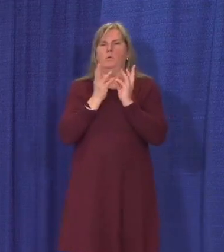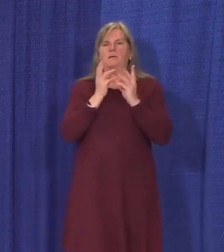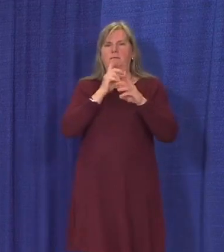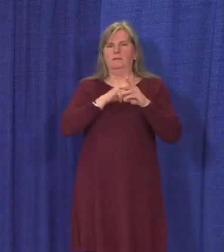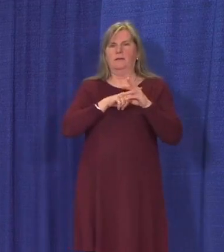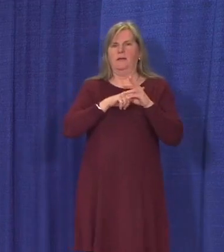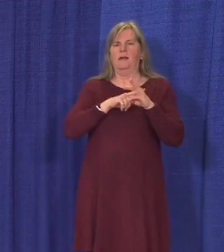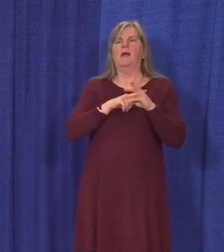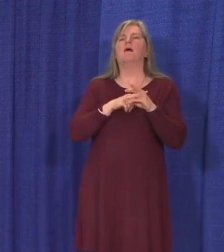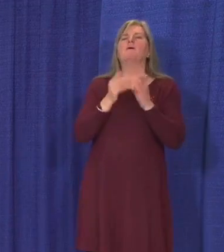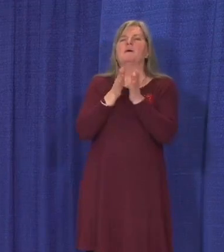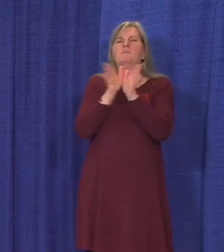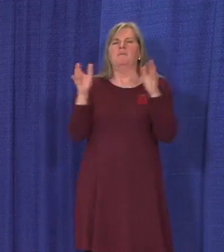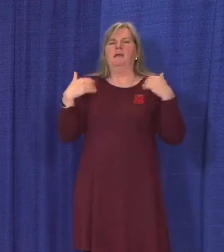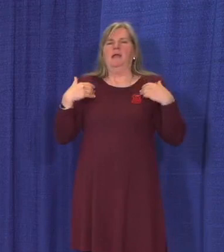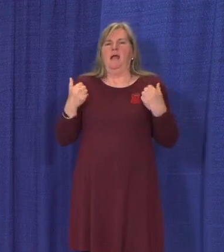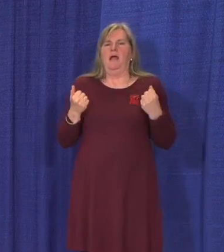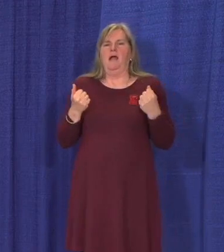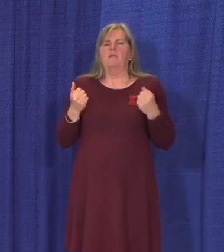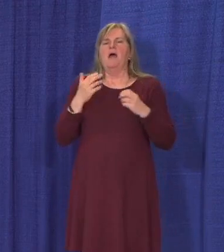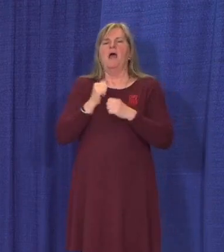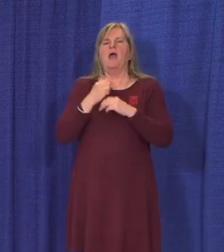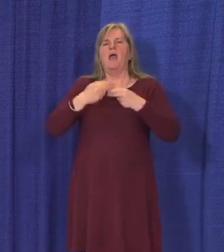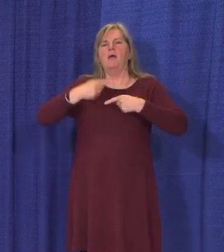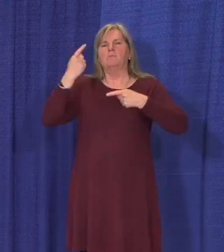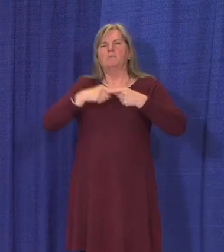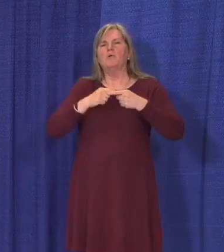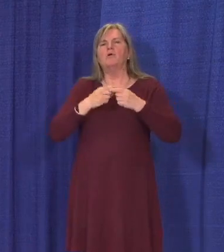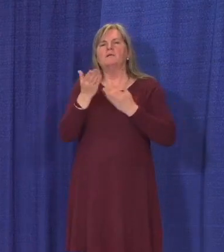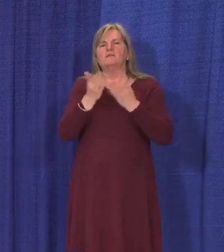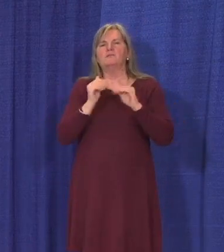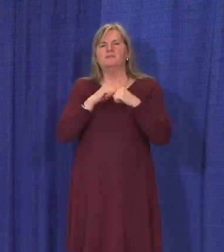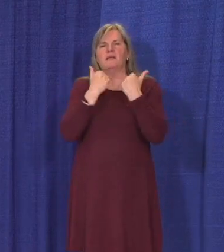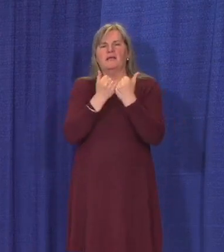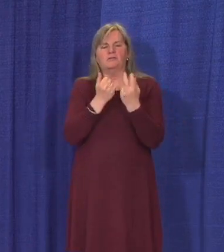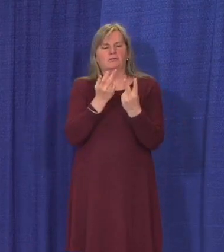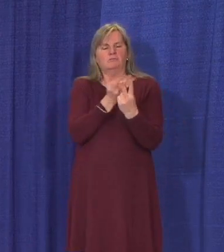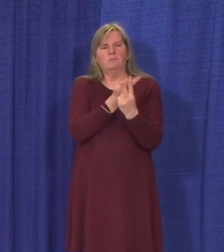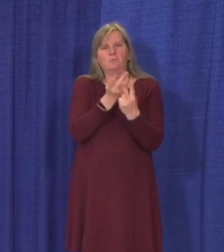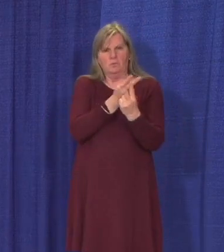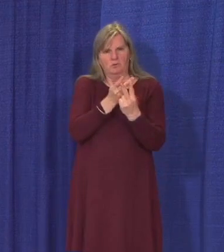their operation hours to 18 hours per day to meet the rising